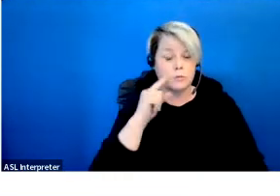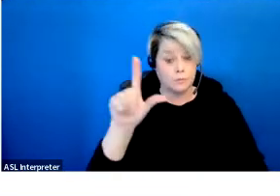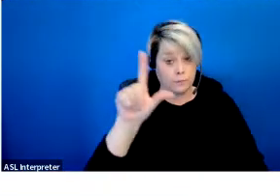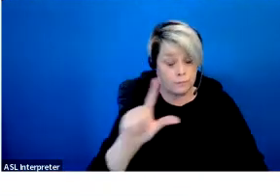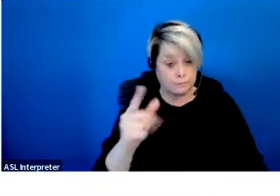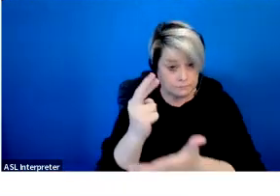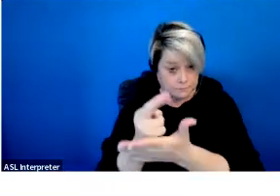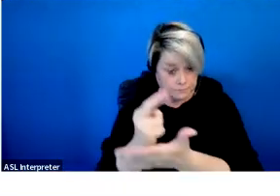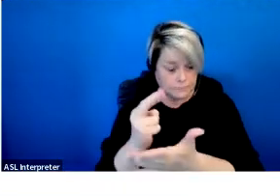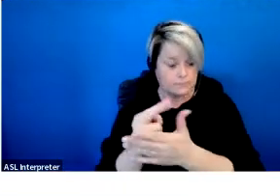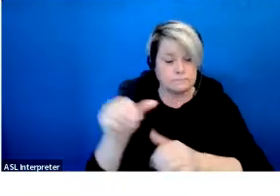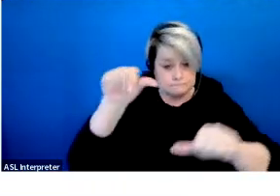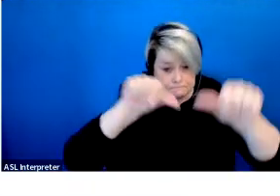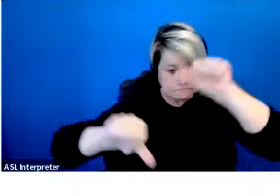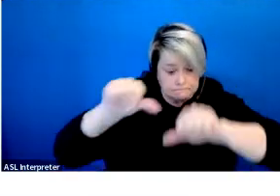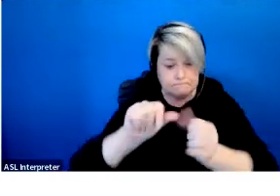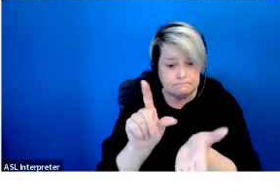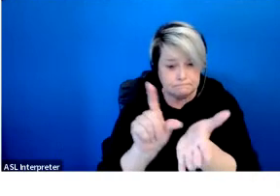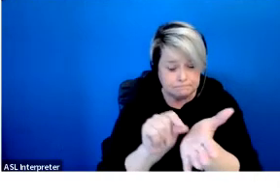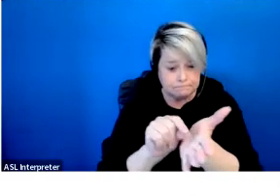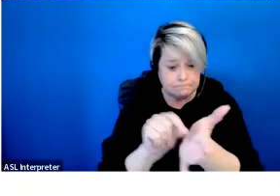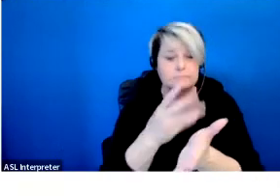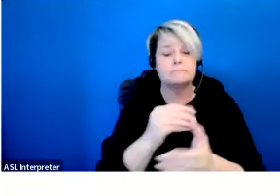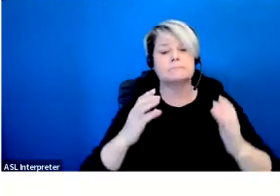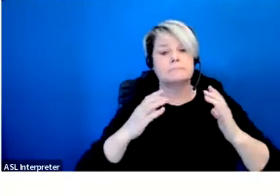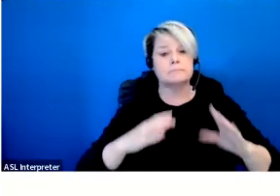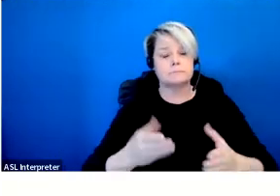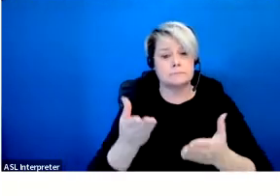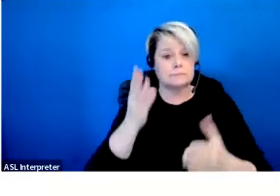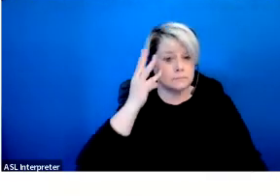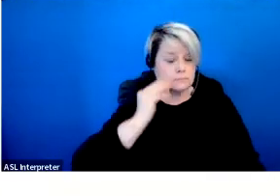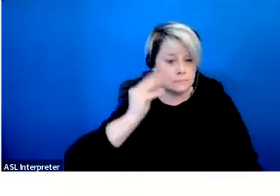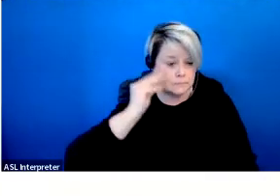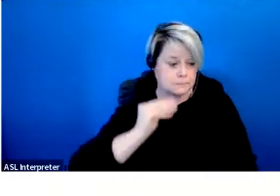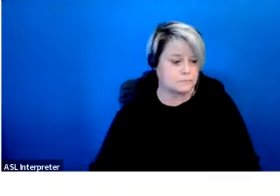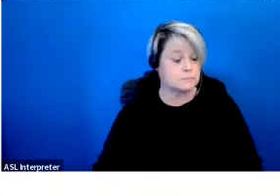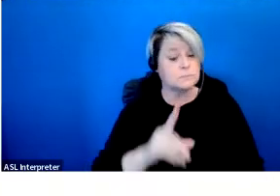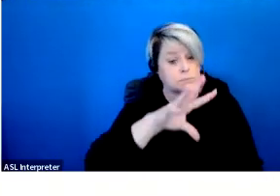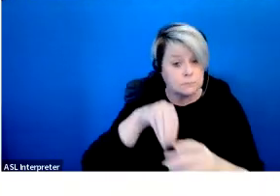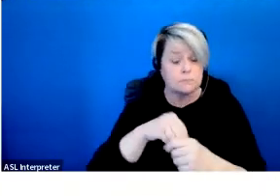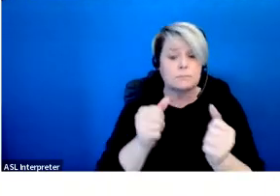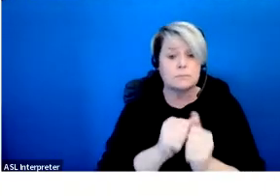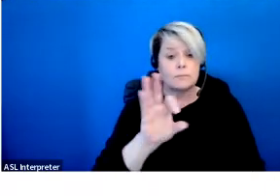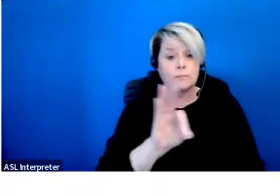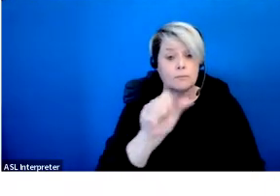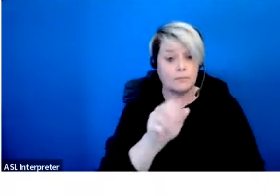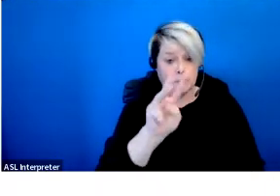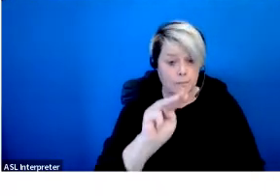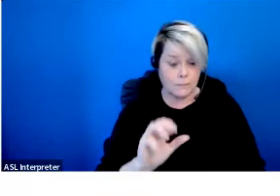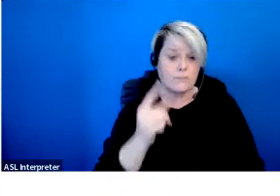and government researchs in outreach and training for library and resources scientific publishing and